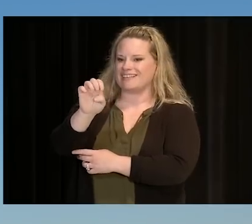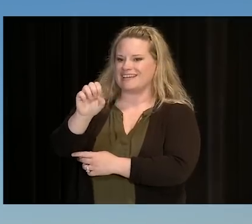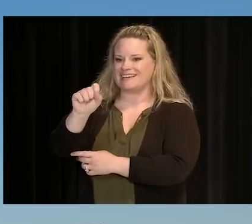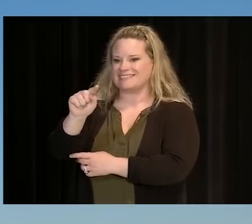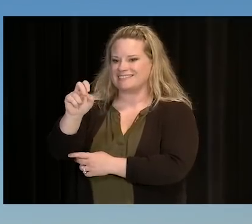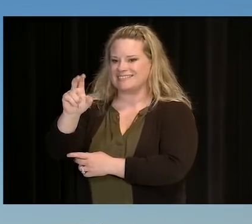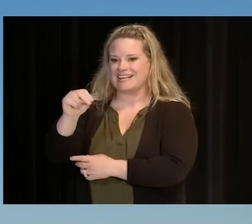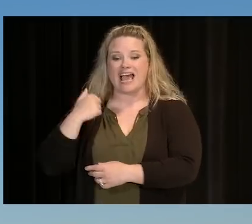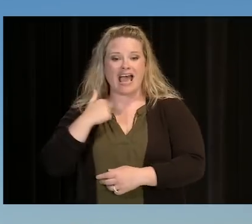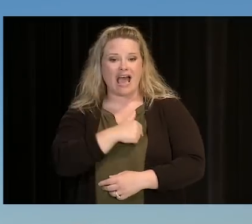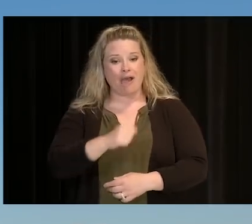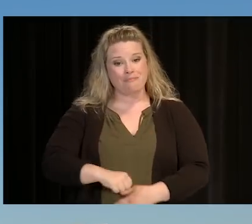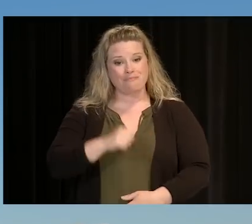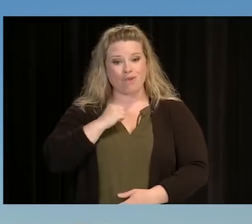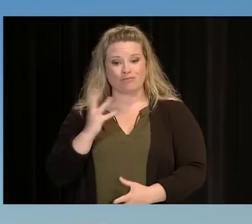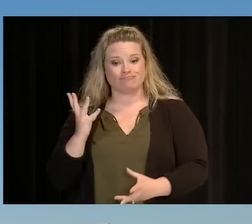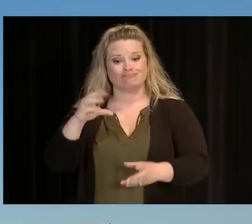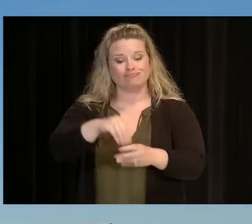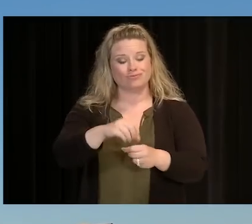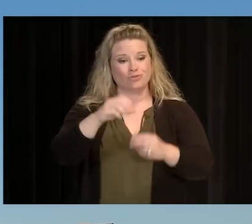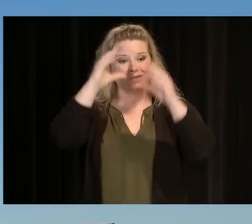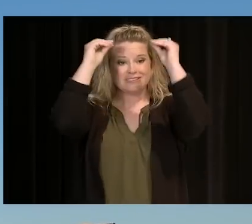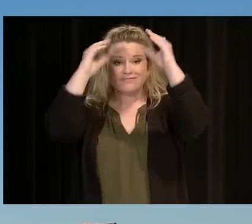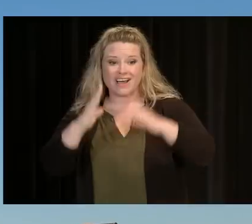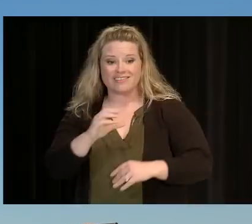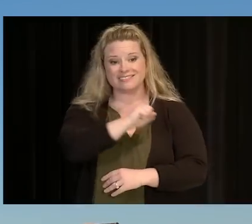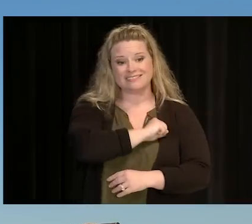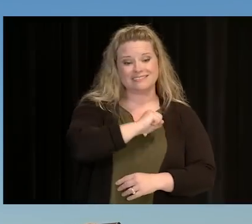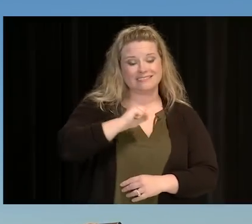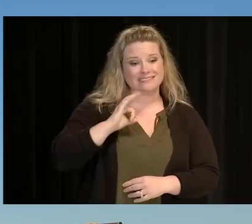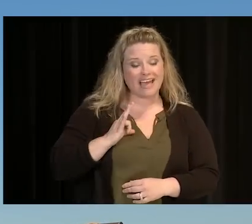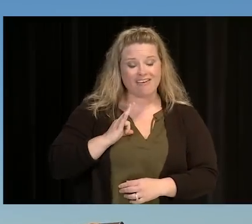TO JOIN WITH FACULTY, STAFF AND ADMINISTRATION,